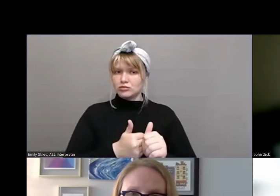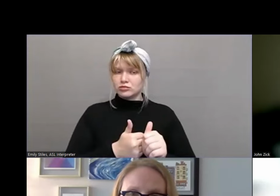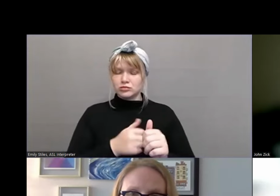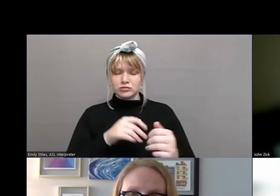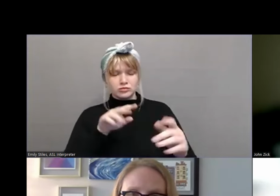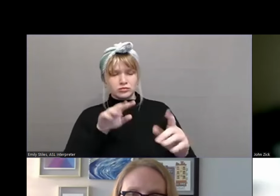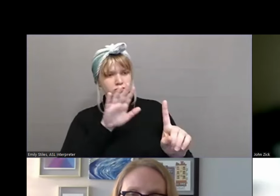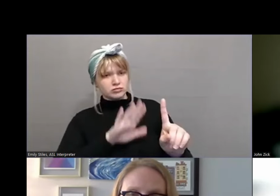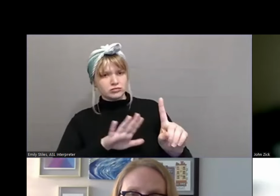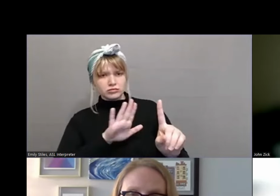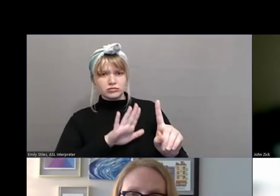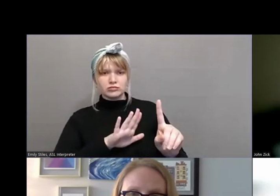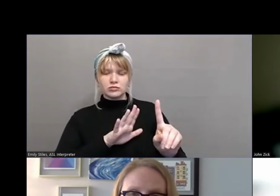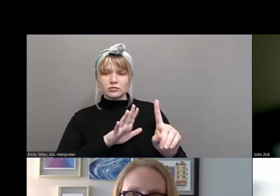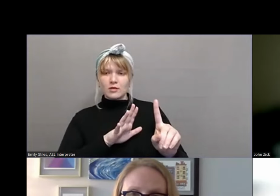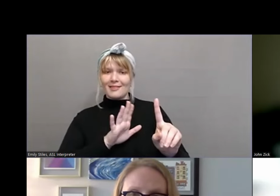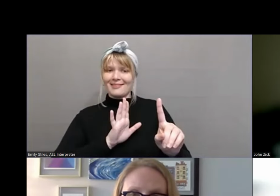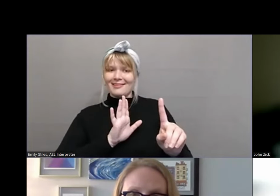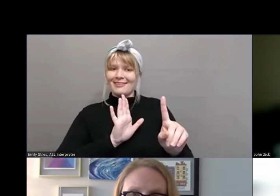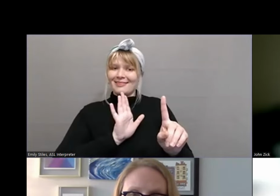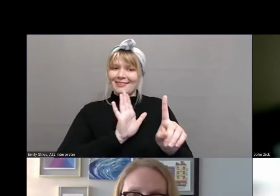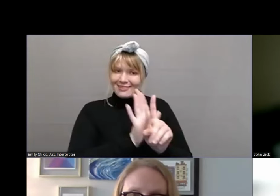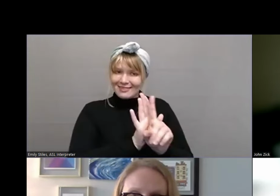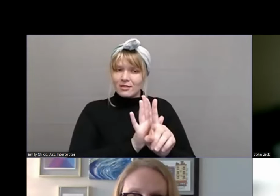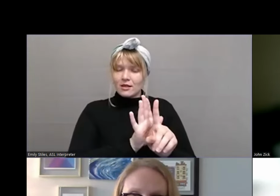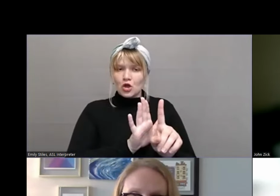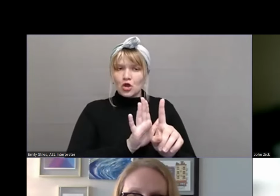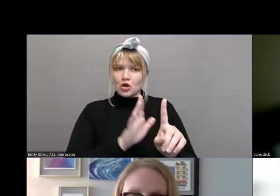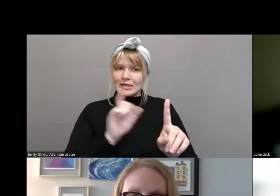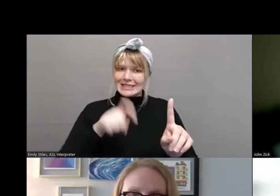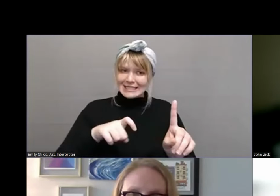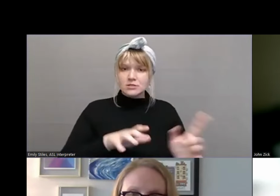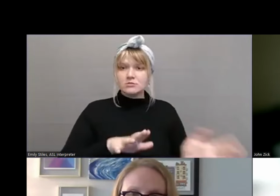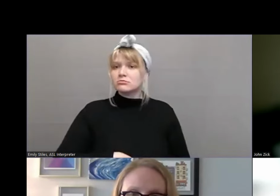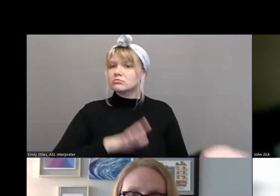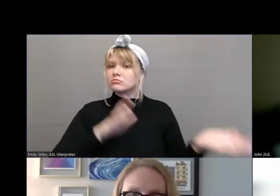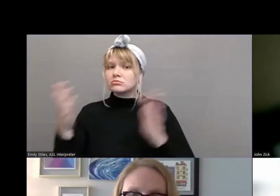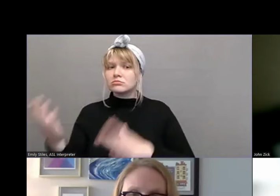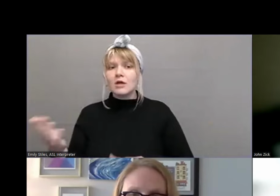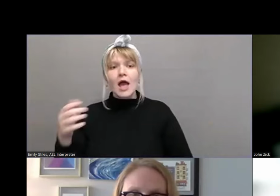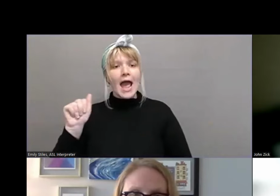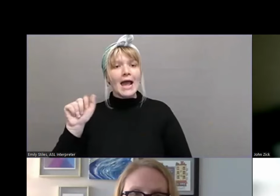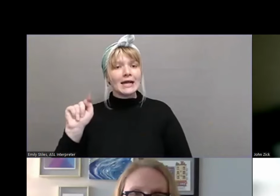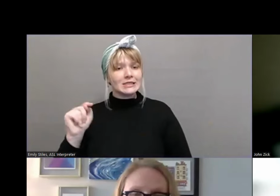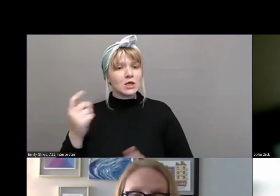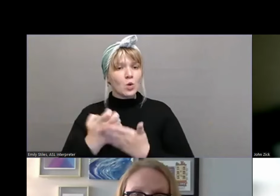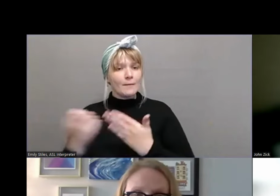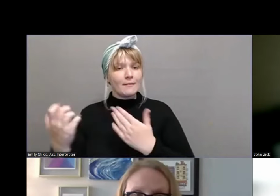the types of AT that are out there. Maybe a rollater for certain types of things, which, if you don’t know what a rollator